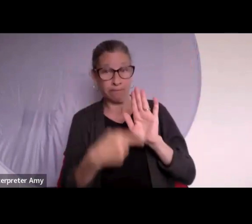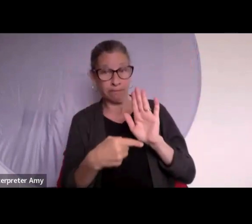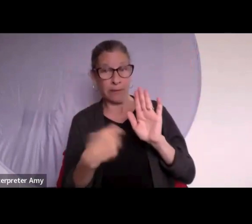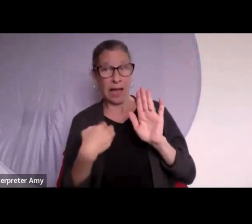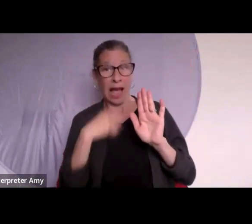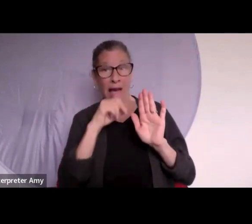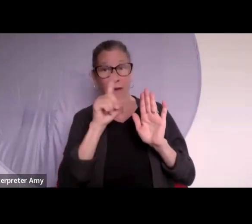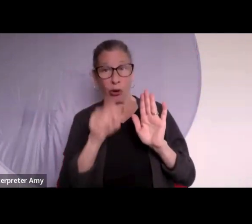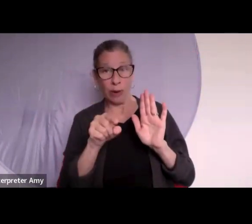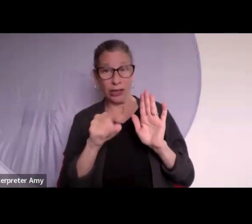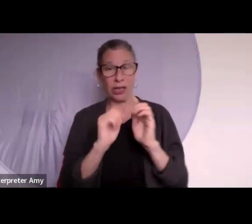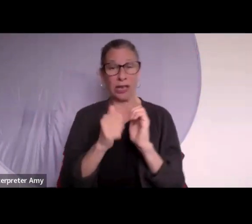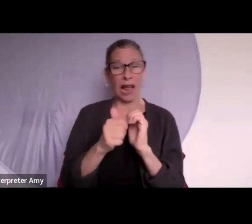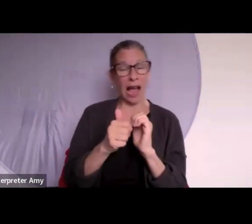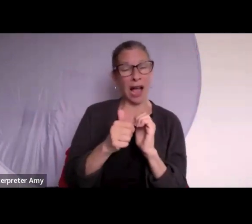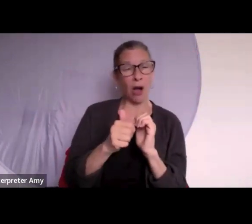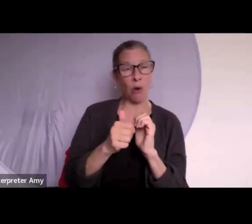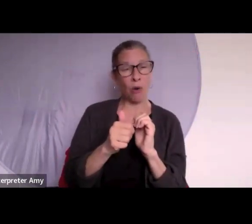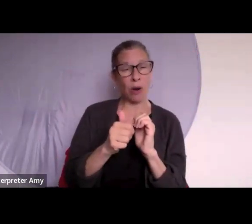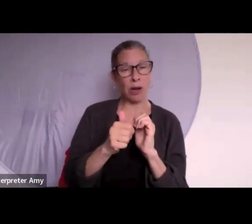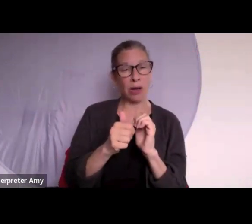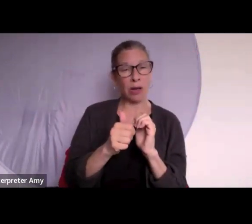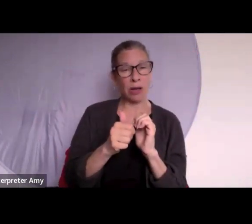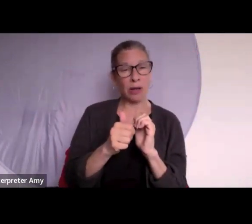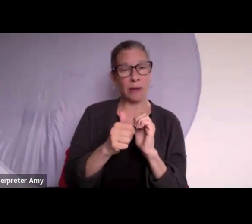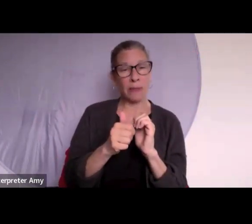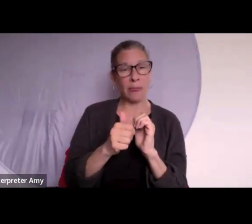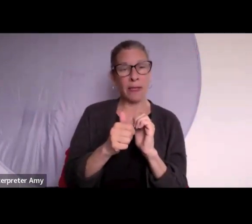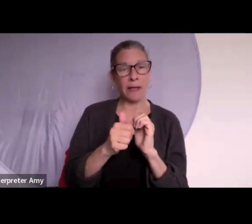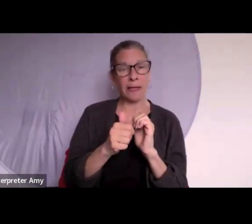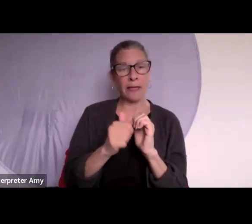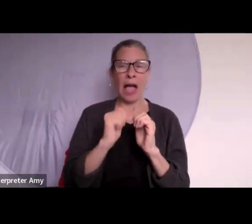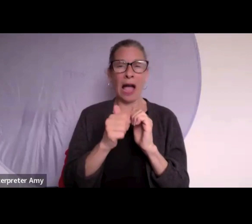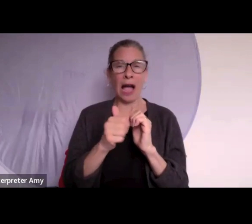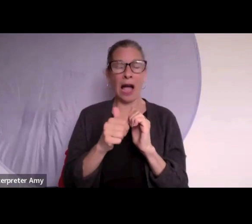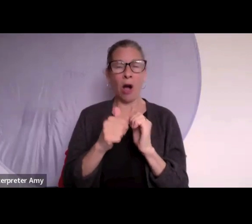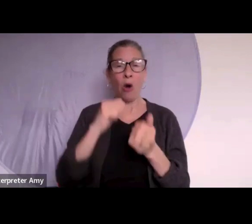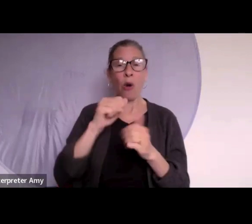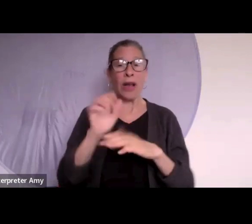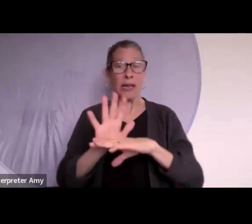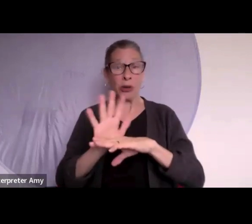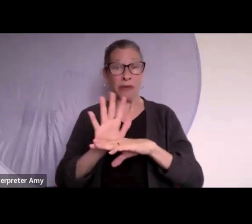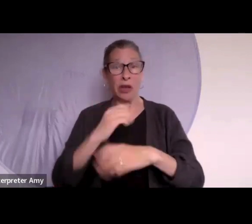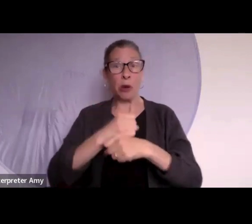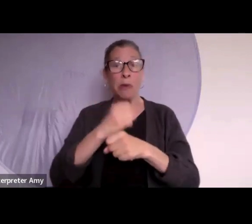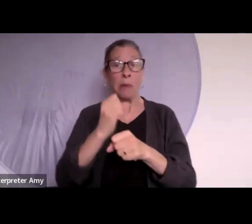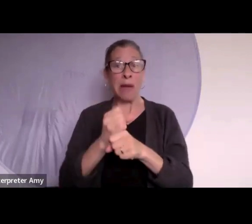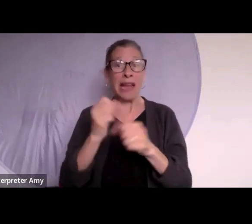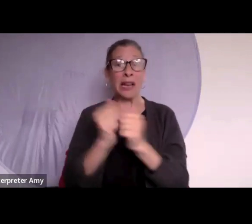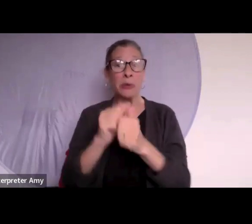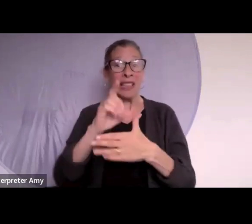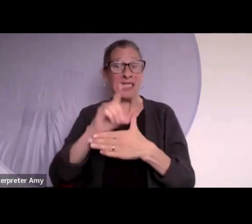how, question is how is your film made with people with disabilities, there's a few different questions in the form